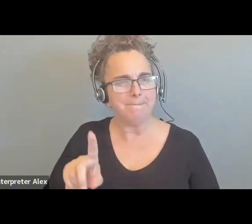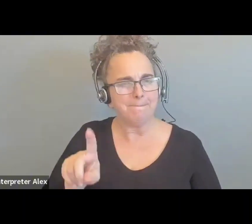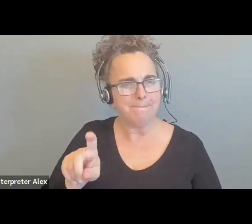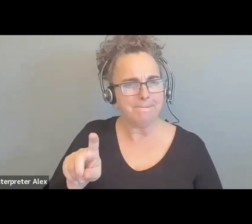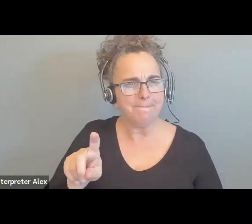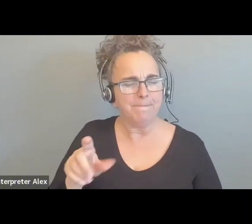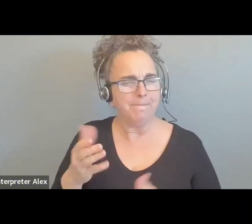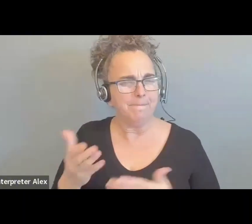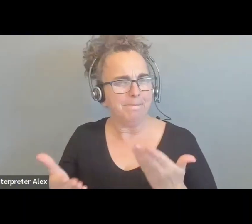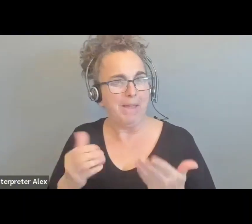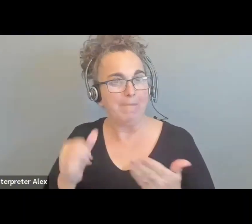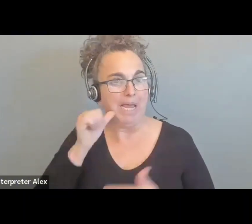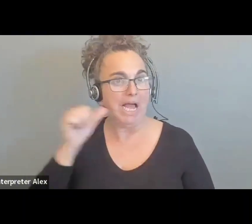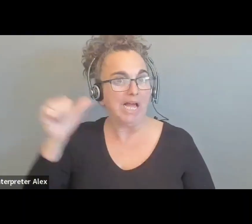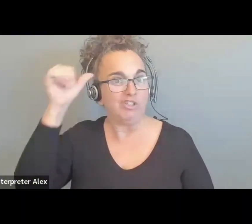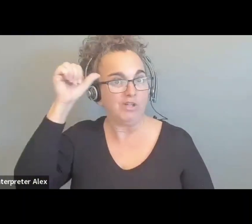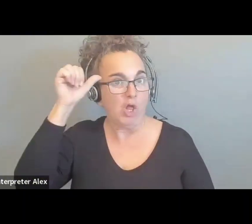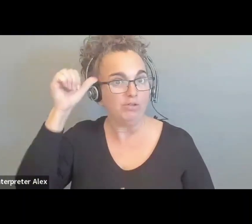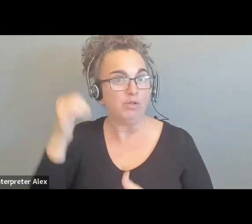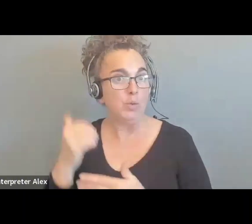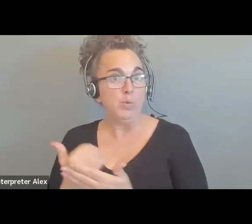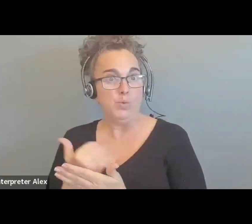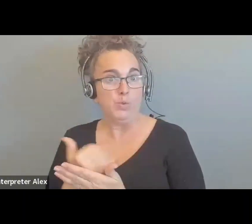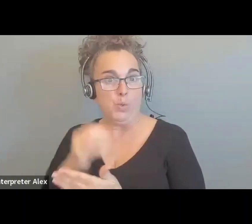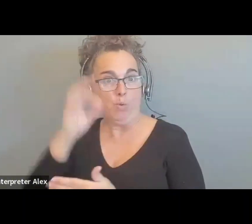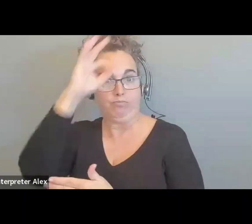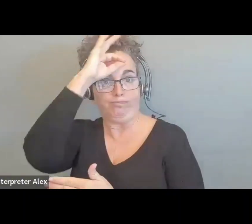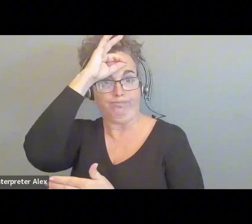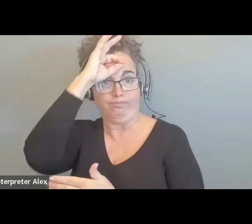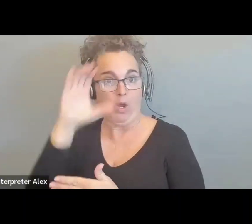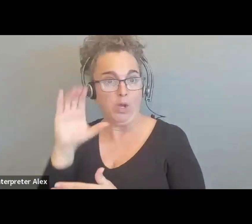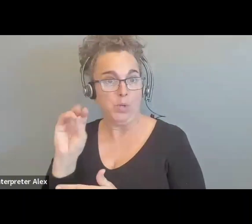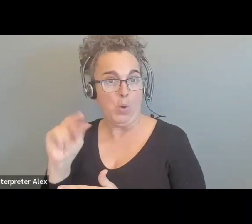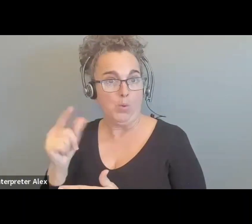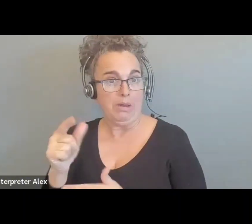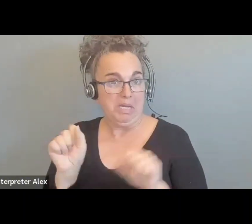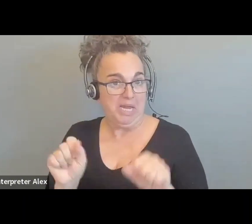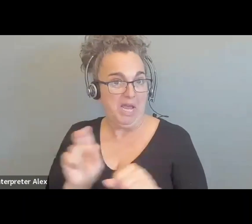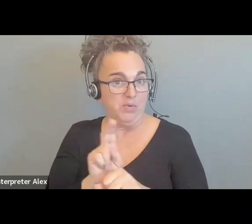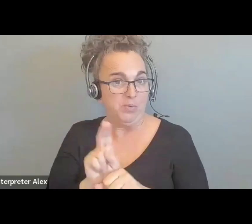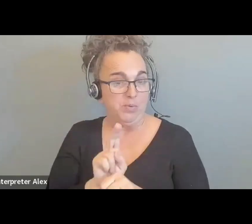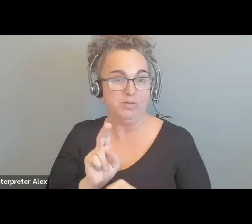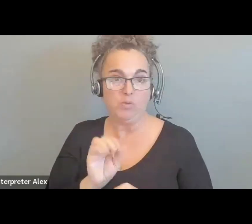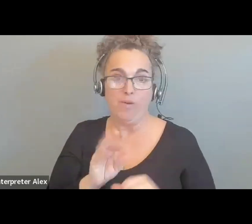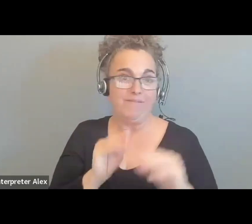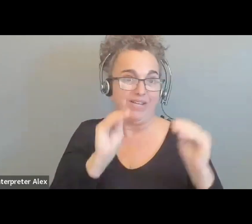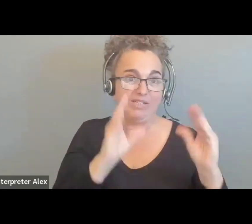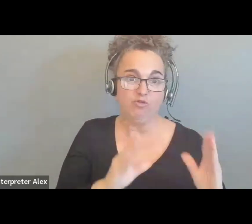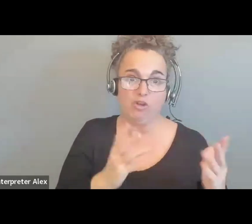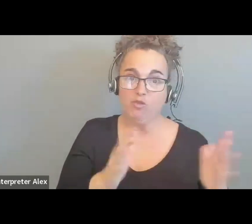adults new to coding could use and if an instructor already has lessons, can this be used